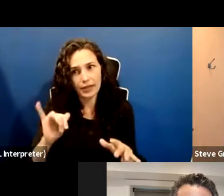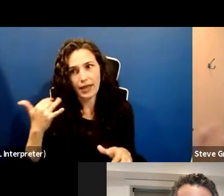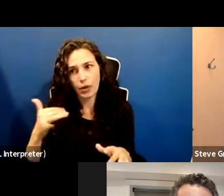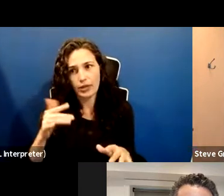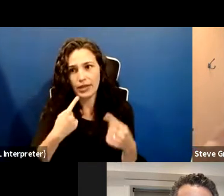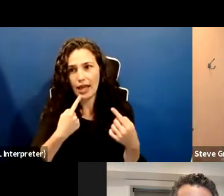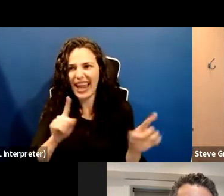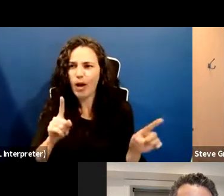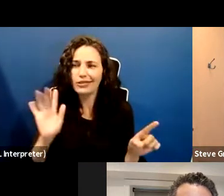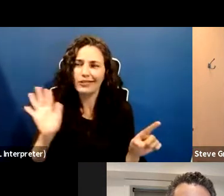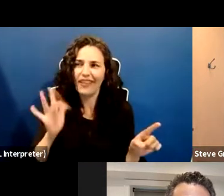when we're talking about this now.